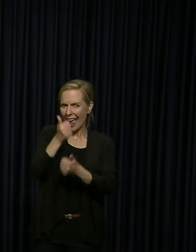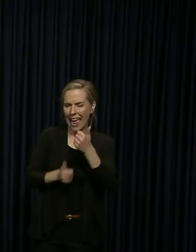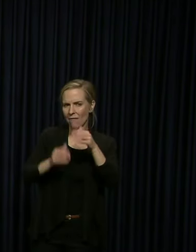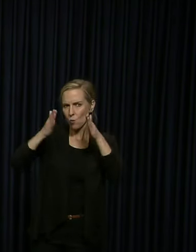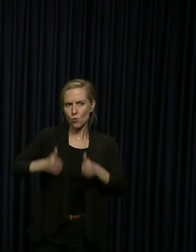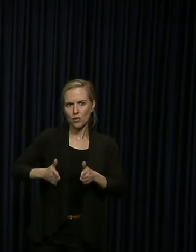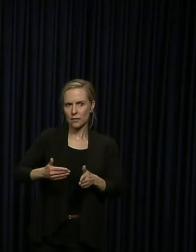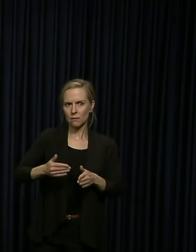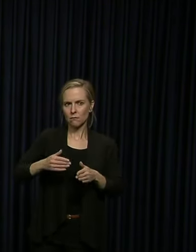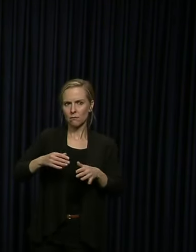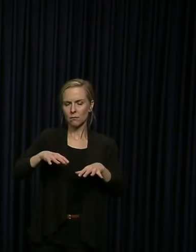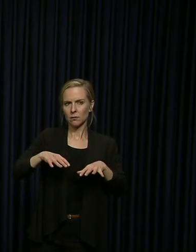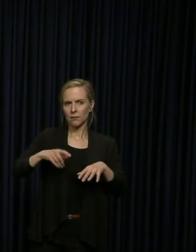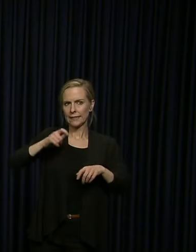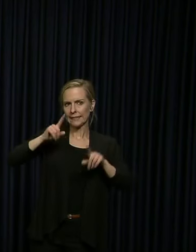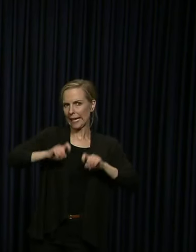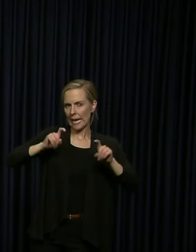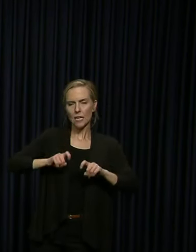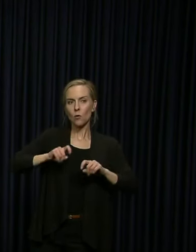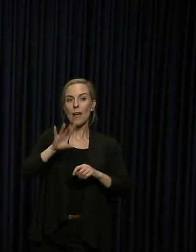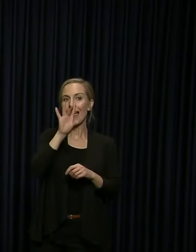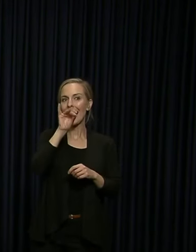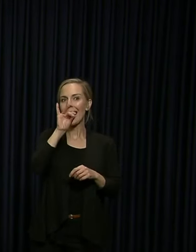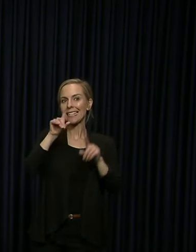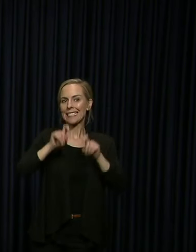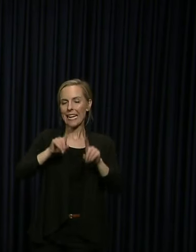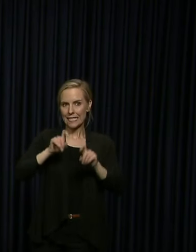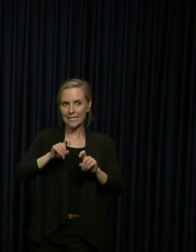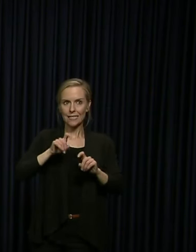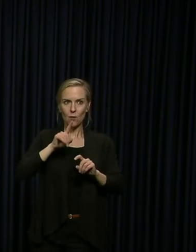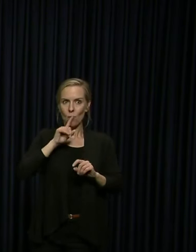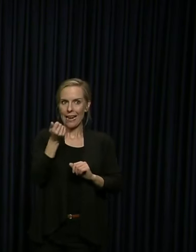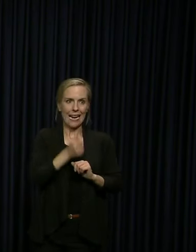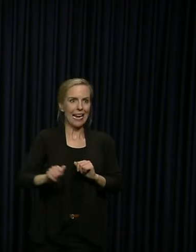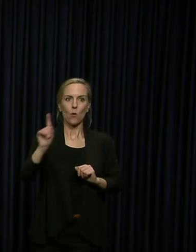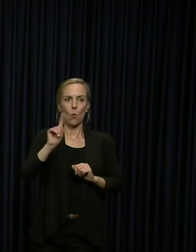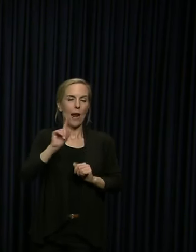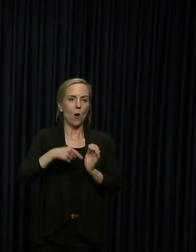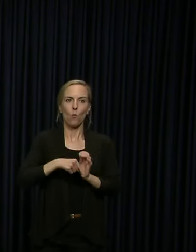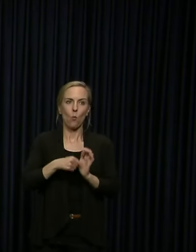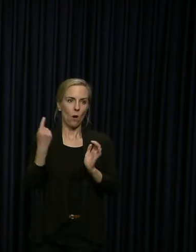TAKE AN ORDER FROM ME. IT SHOULD BE THE RIGHT THING TO DO, AND YOU CAN PROBABLY KEEP